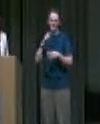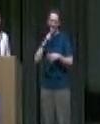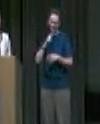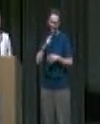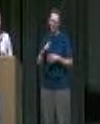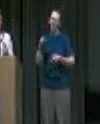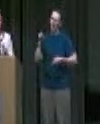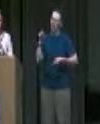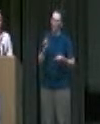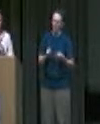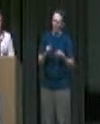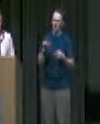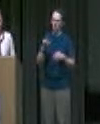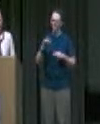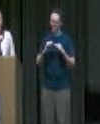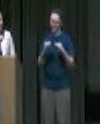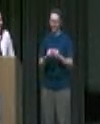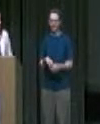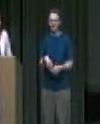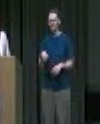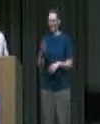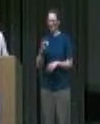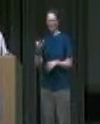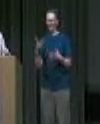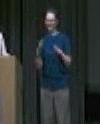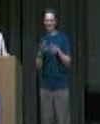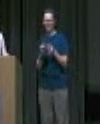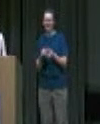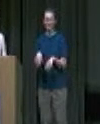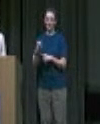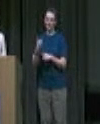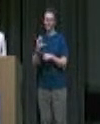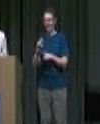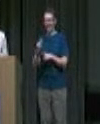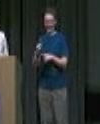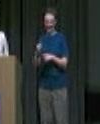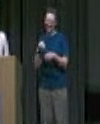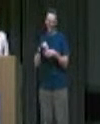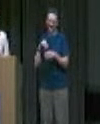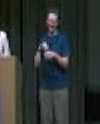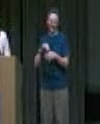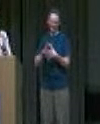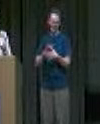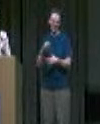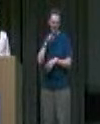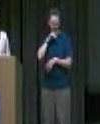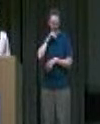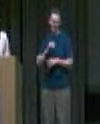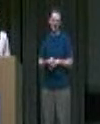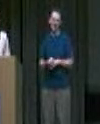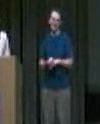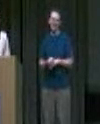had mentioned he said the the ick I think within the the material uh so I want to emphasize this